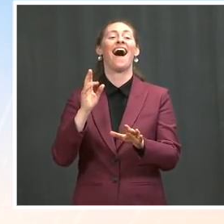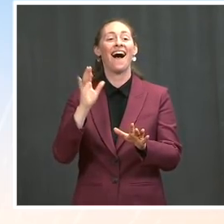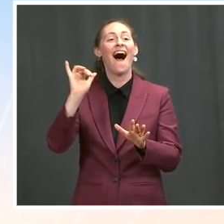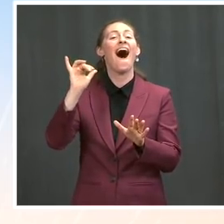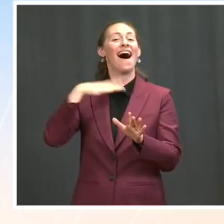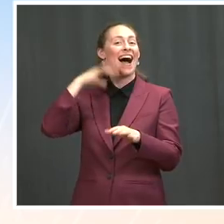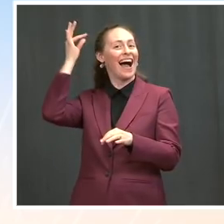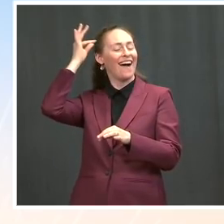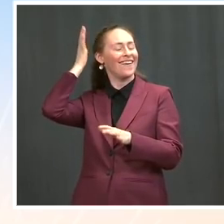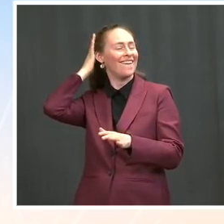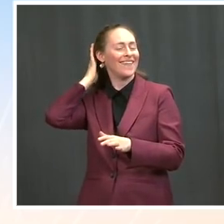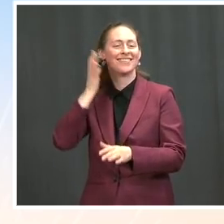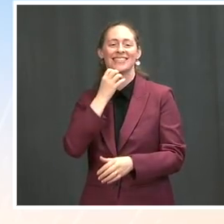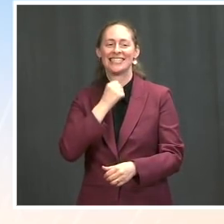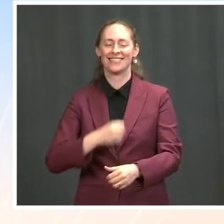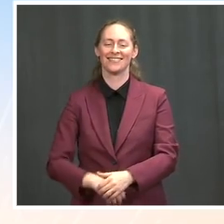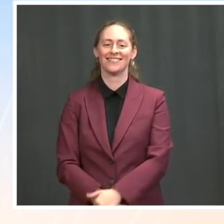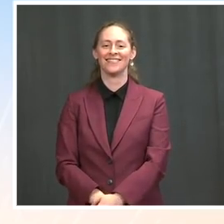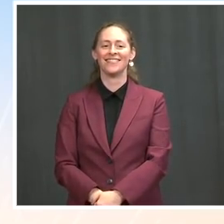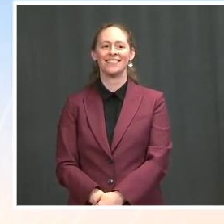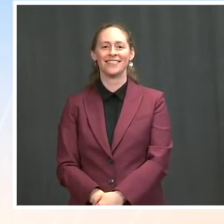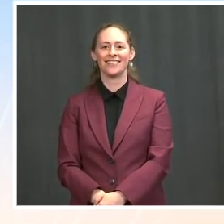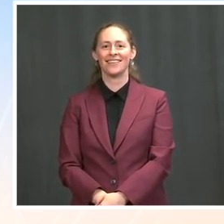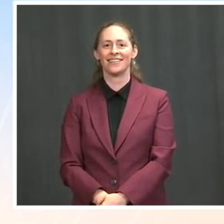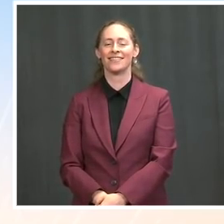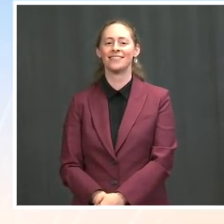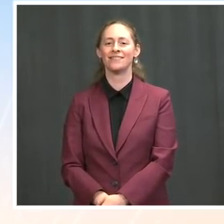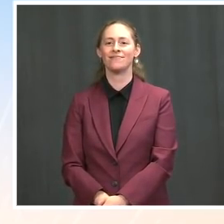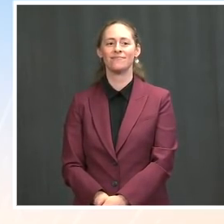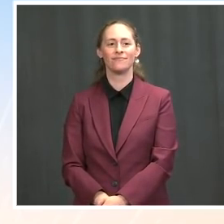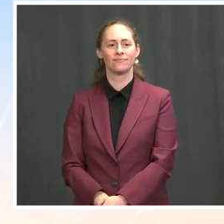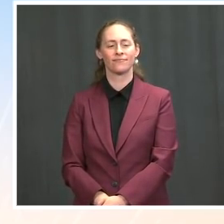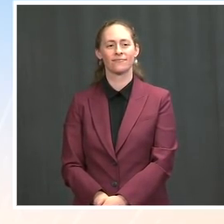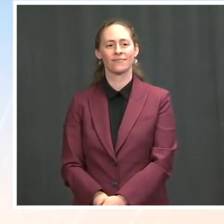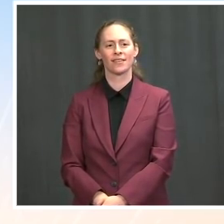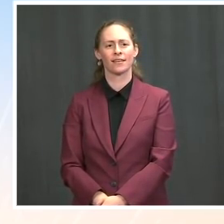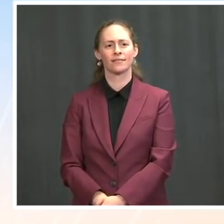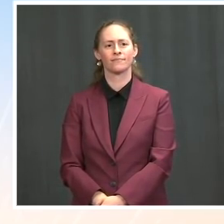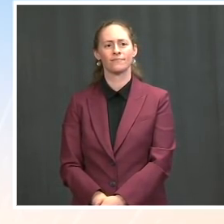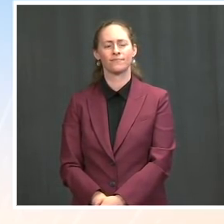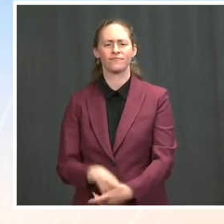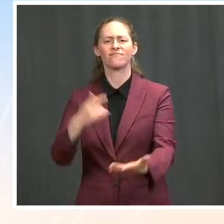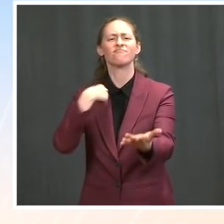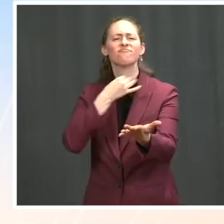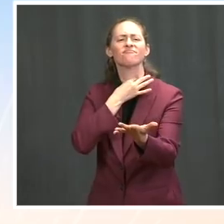So, I mean, talking about the voting rights vote -- there's supposed to be a test vote tomorrow.